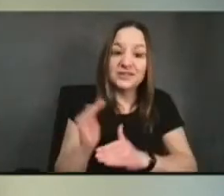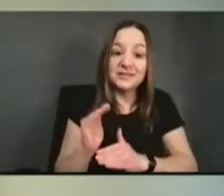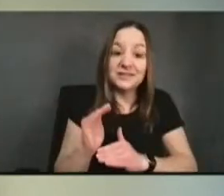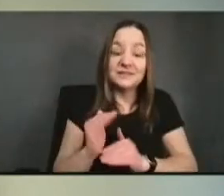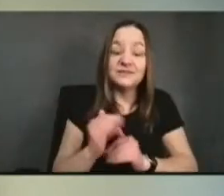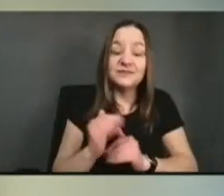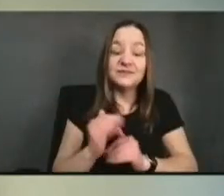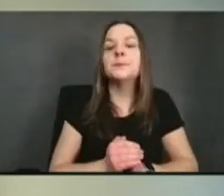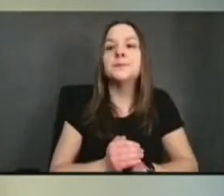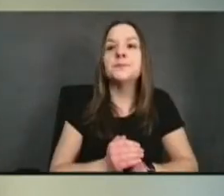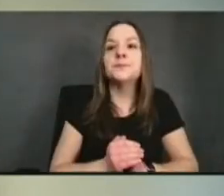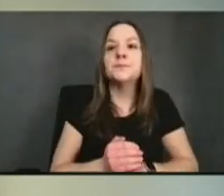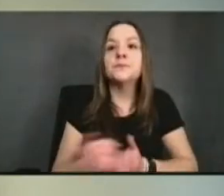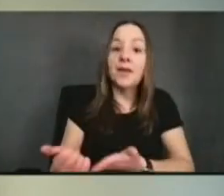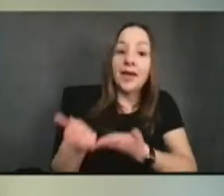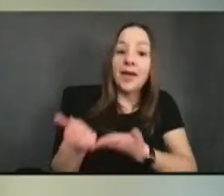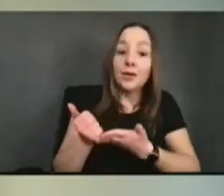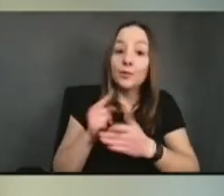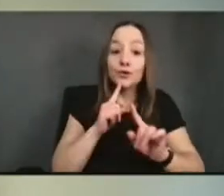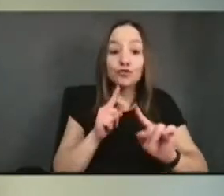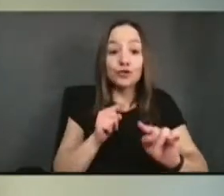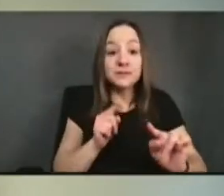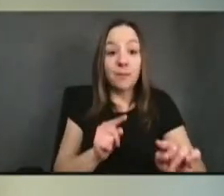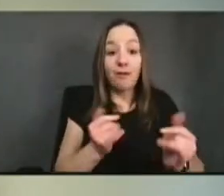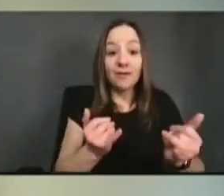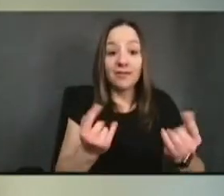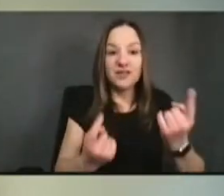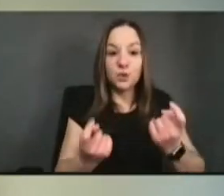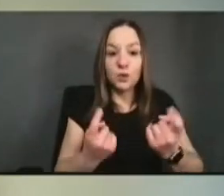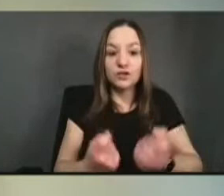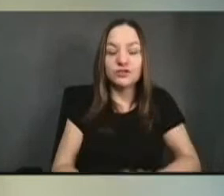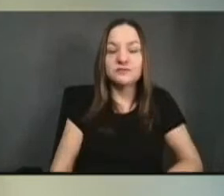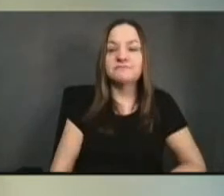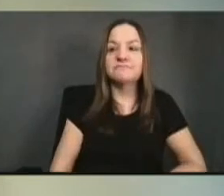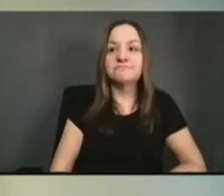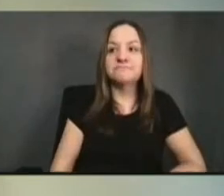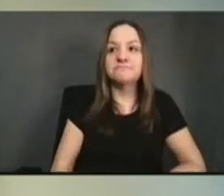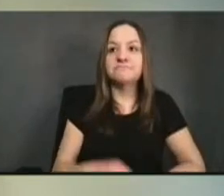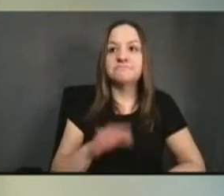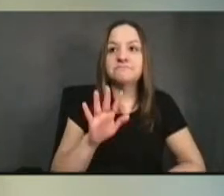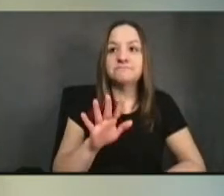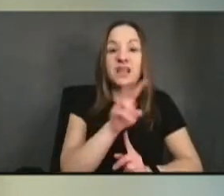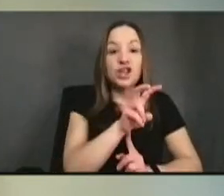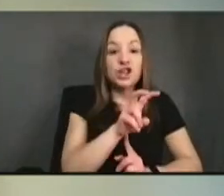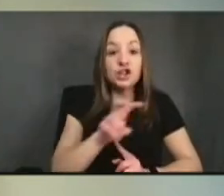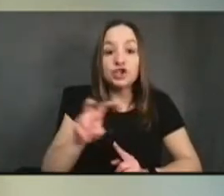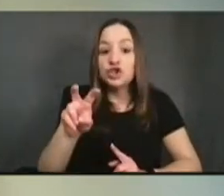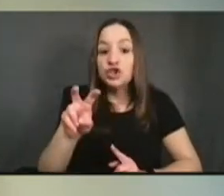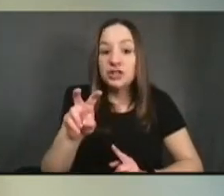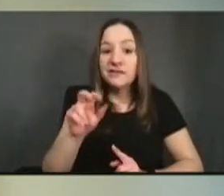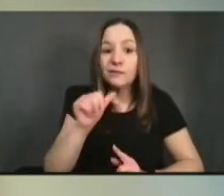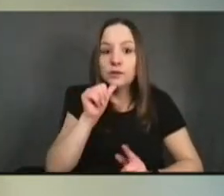Some are assembled this evening from our team to help respond to